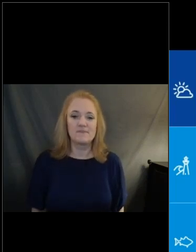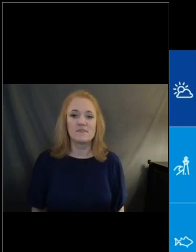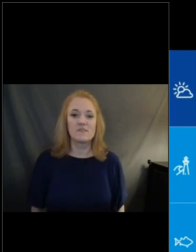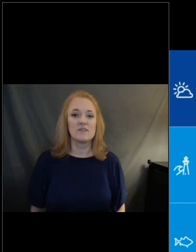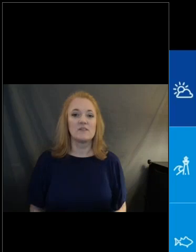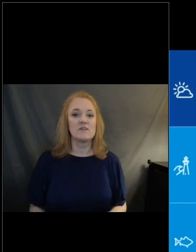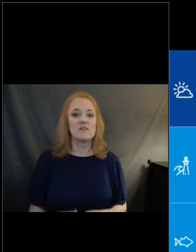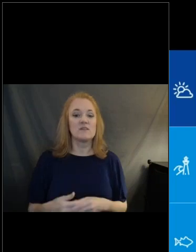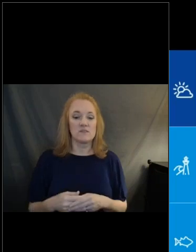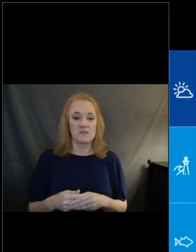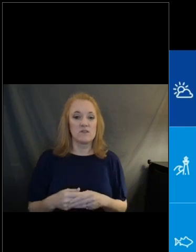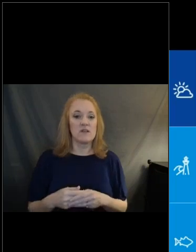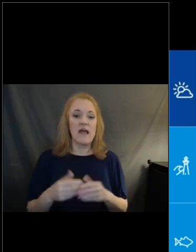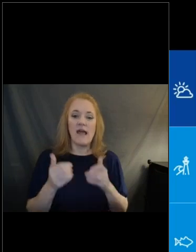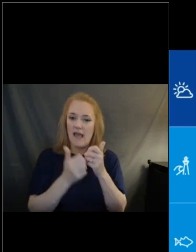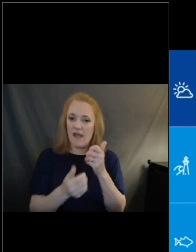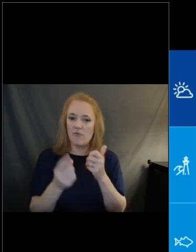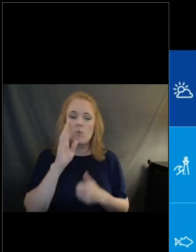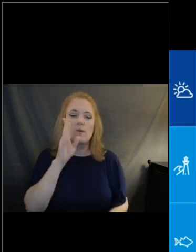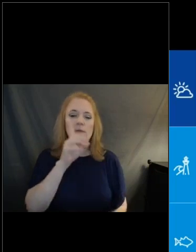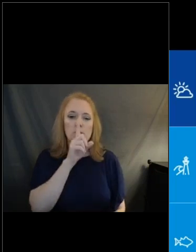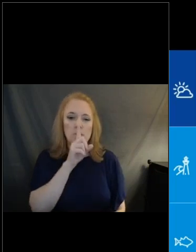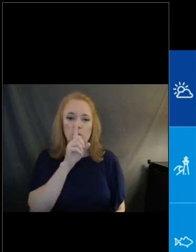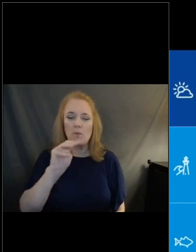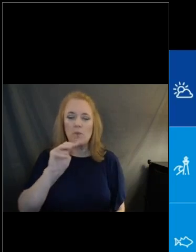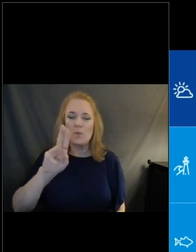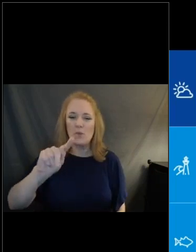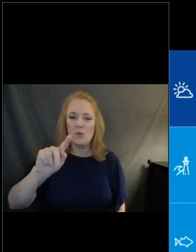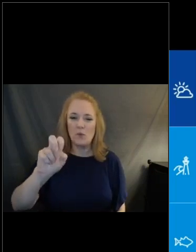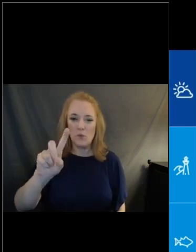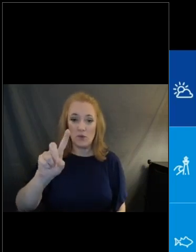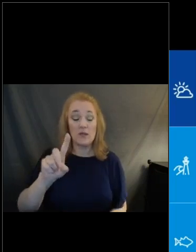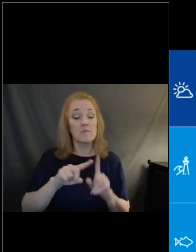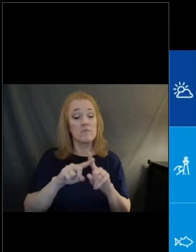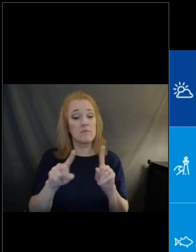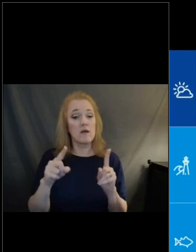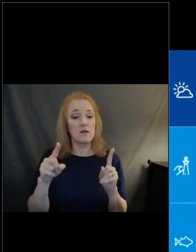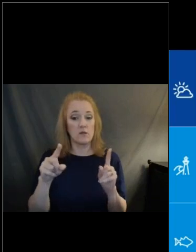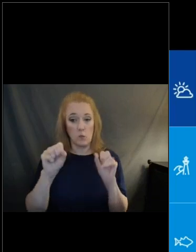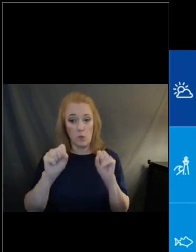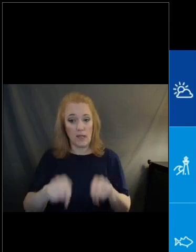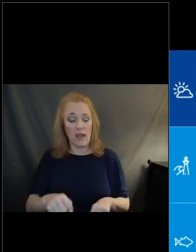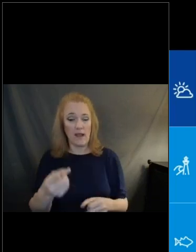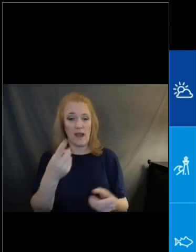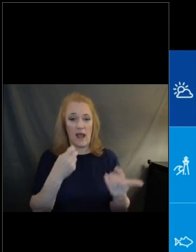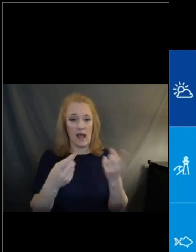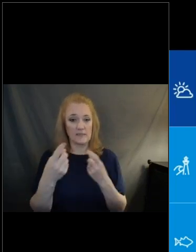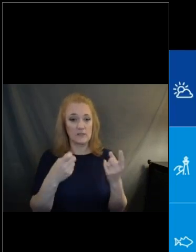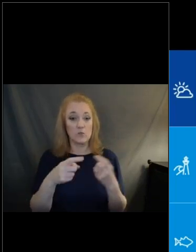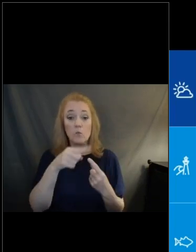remain muted throughout this presentation, but we will have a question and answer at the end,